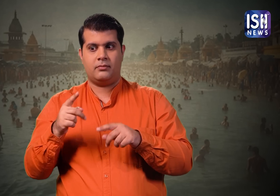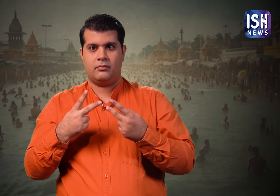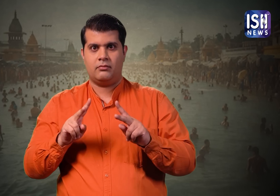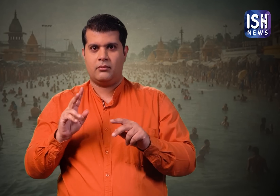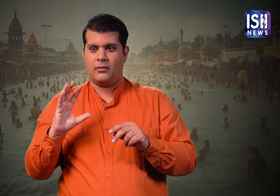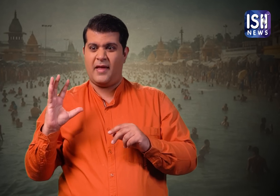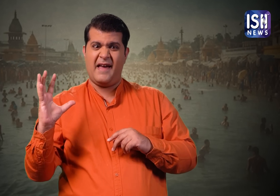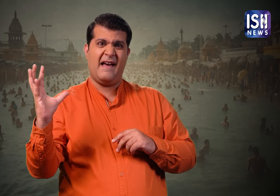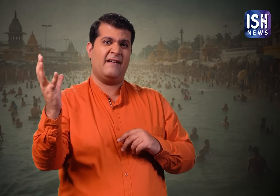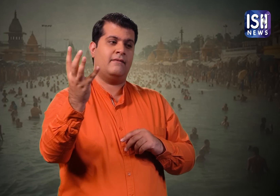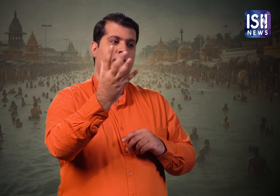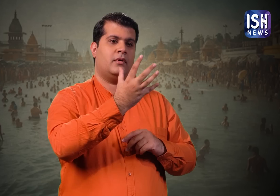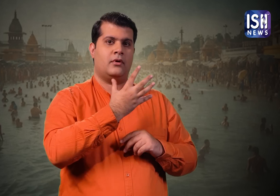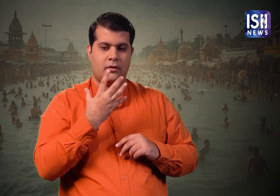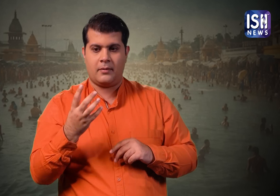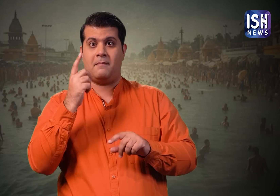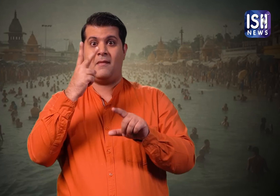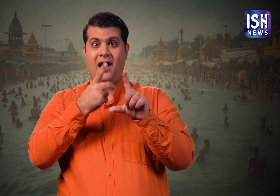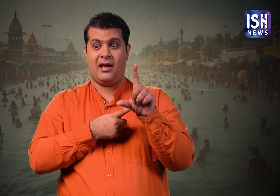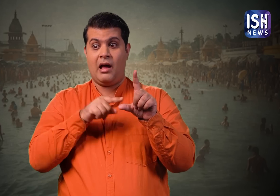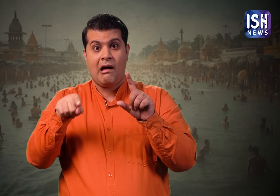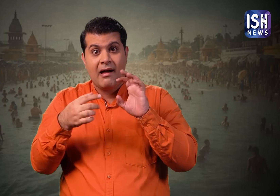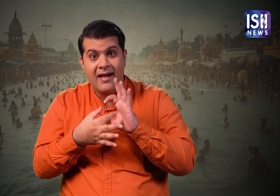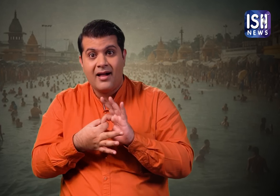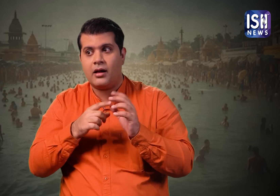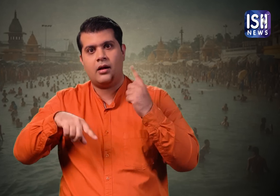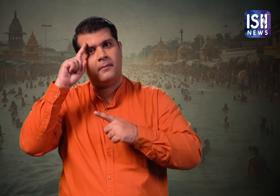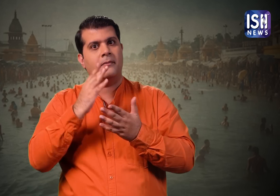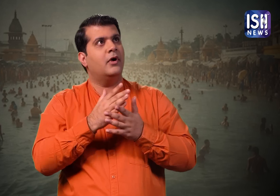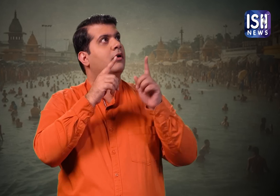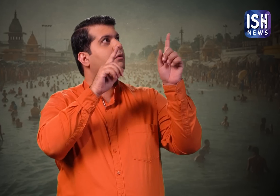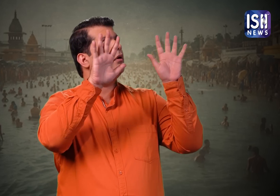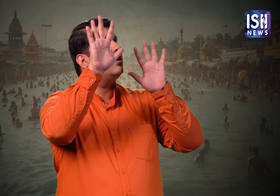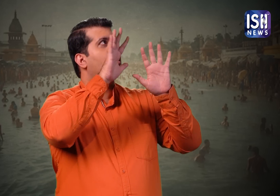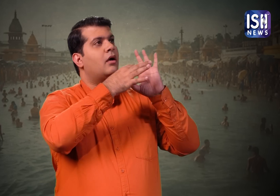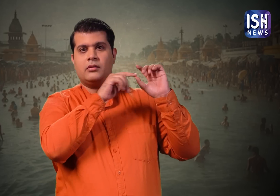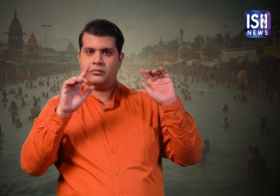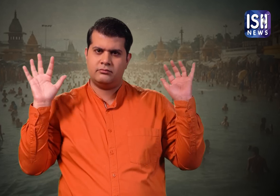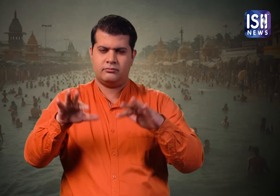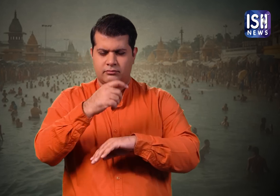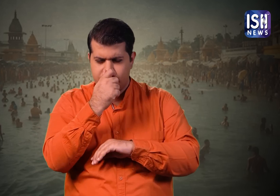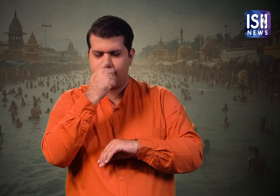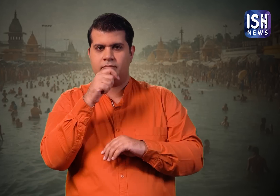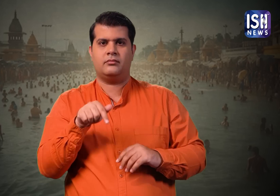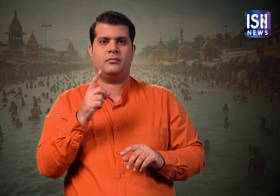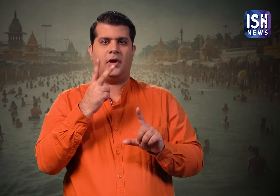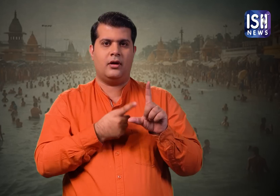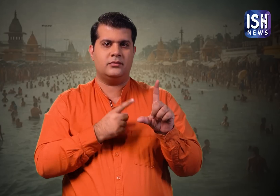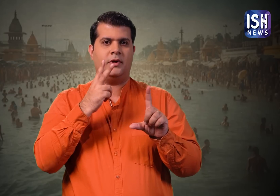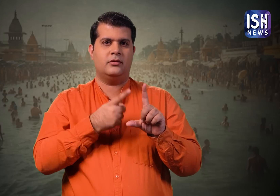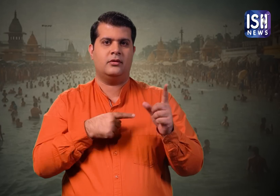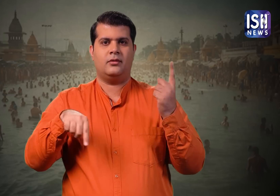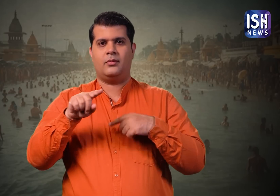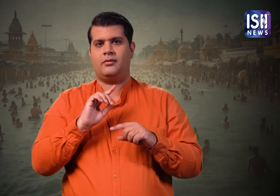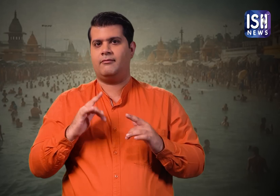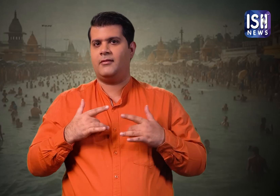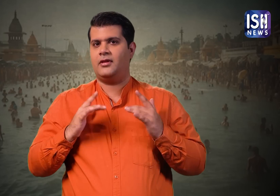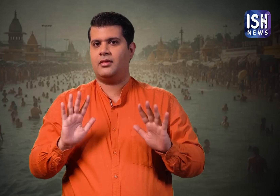The Kumbh Mela is based on the revolution of the planet Jupiter around the Sun, which takes 12 years, which is why the event is held every 12 years.